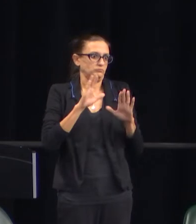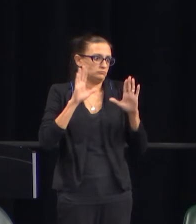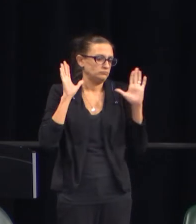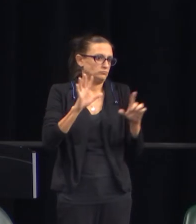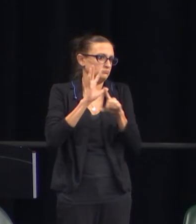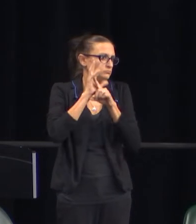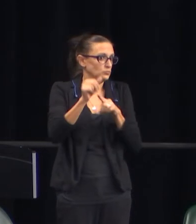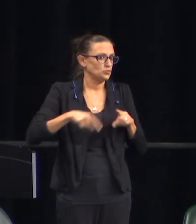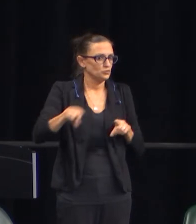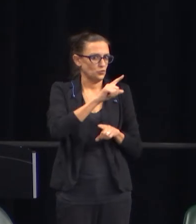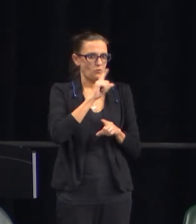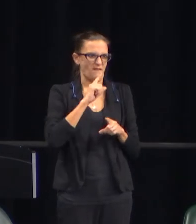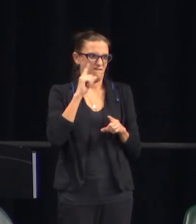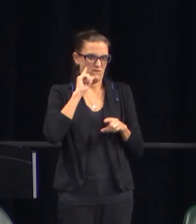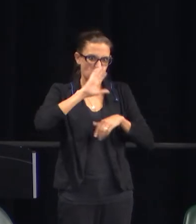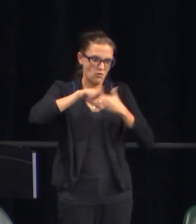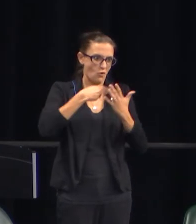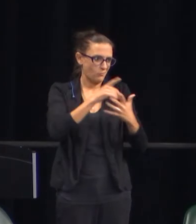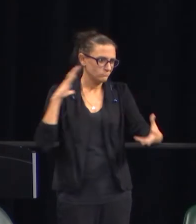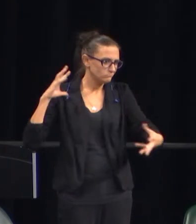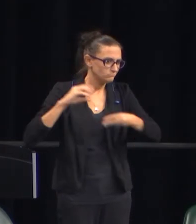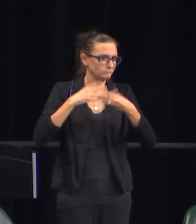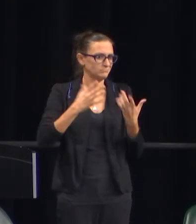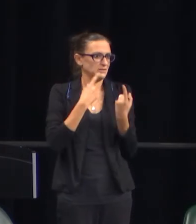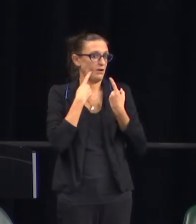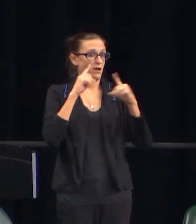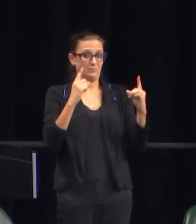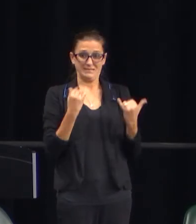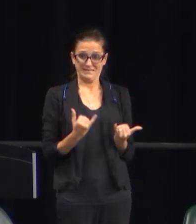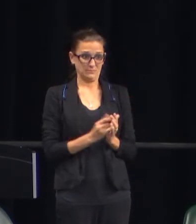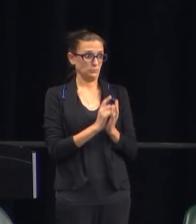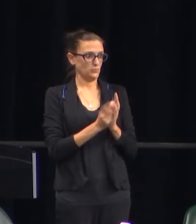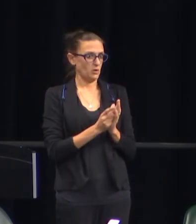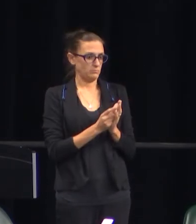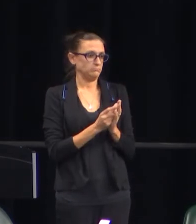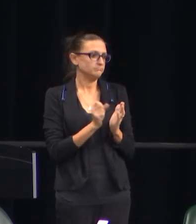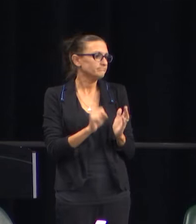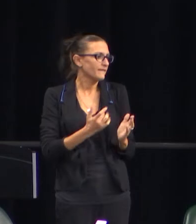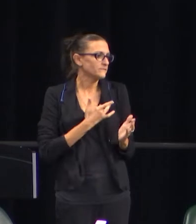for all you have accomplished. This moment can feel overwhelming.